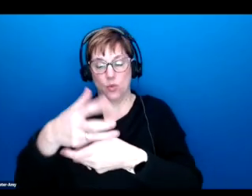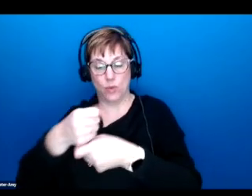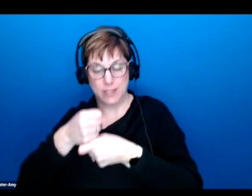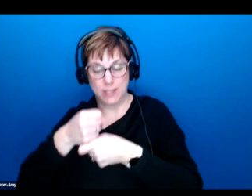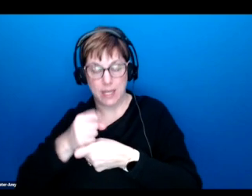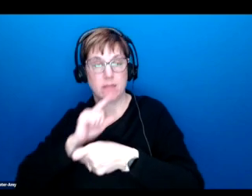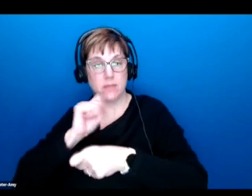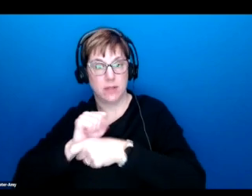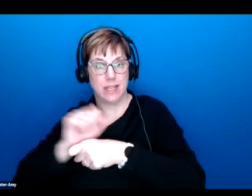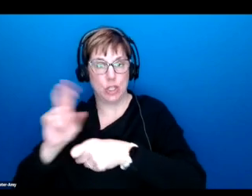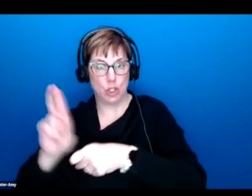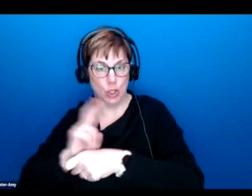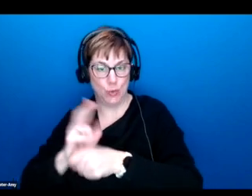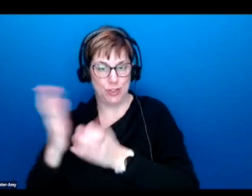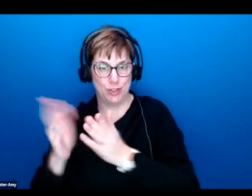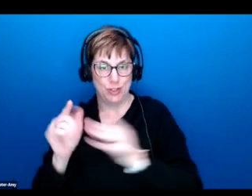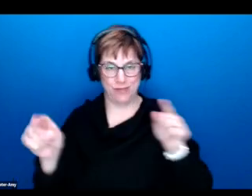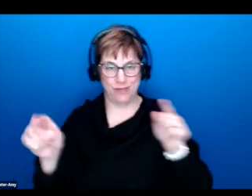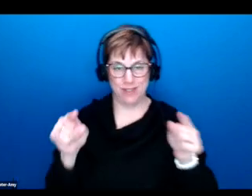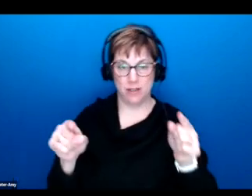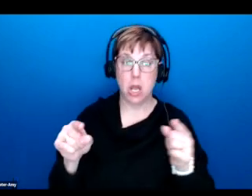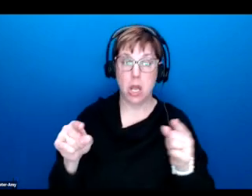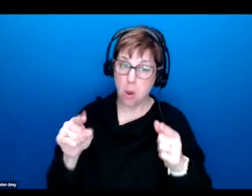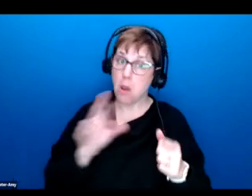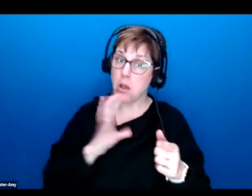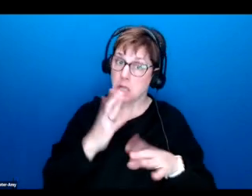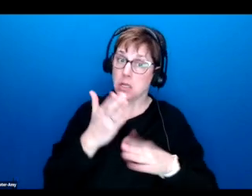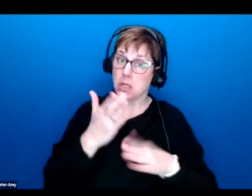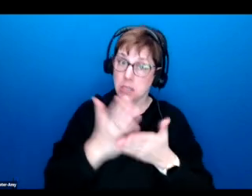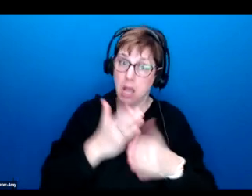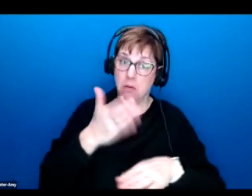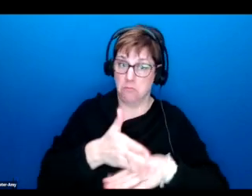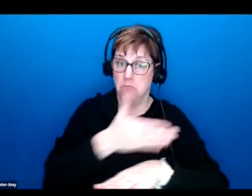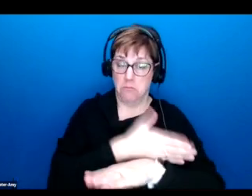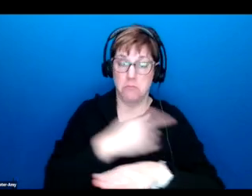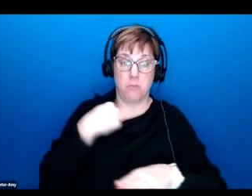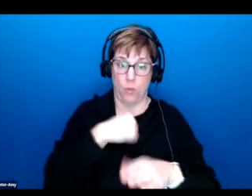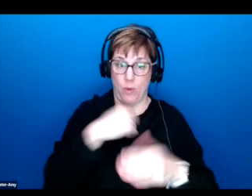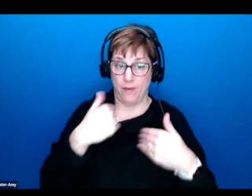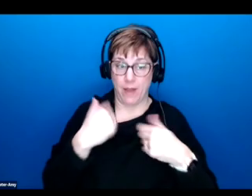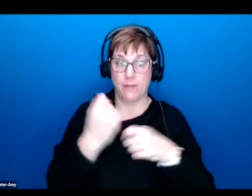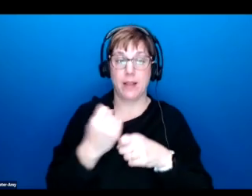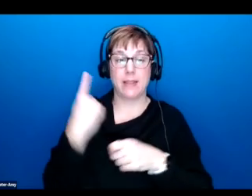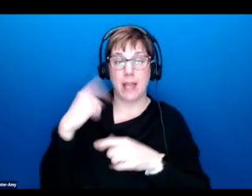There have been some significant wins in this space. Last year's access rule